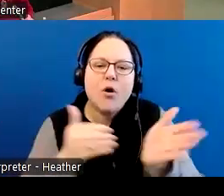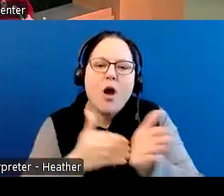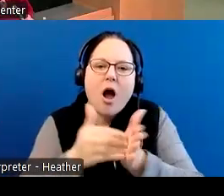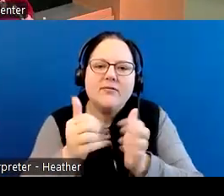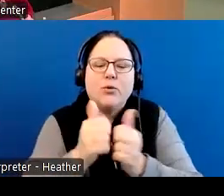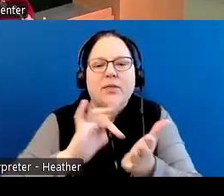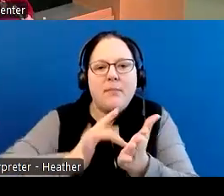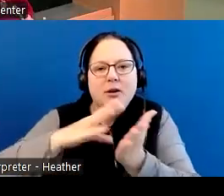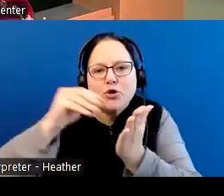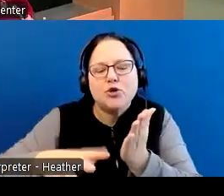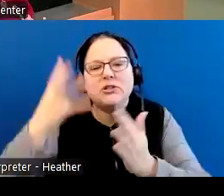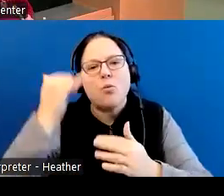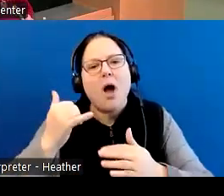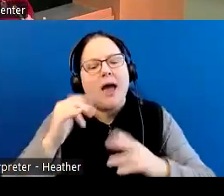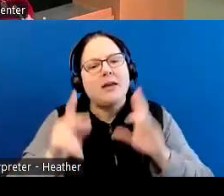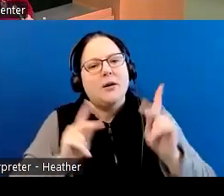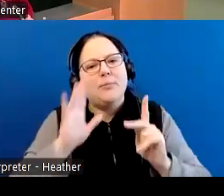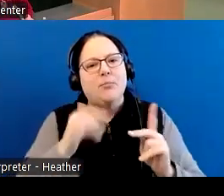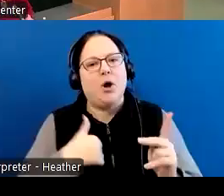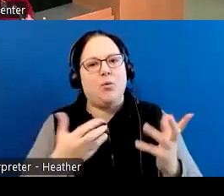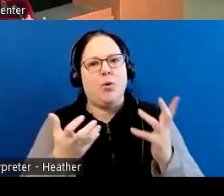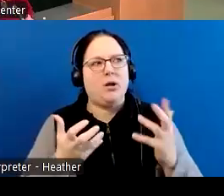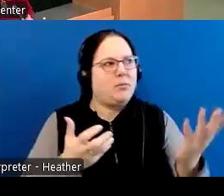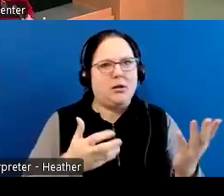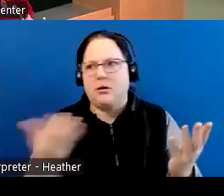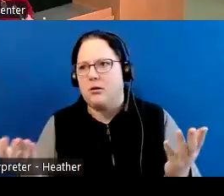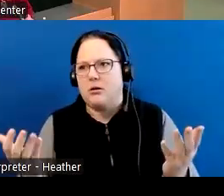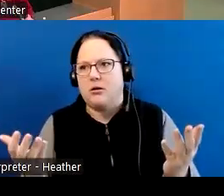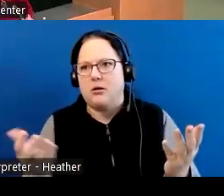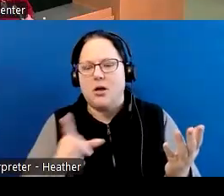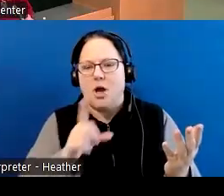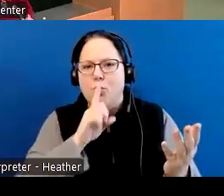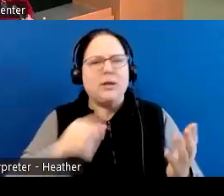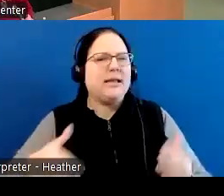that people have a tendency towards one or the other. They tend to be either really intuitive